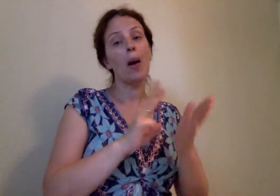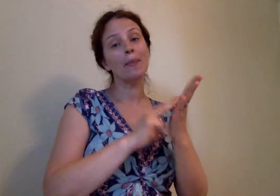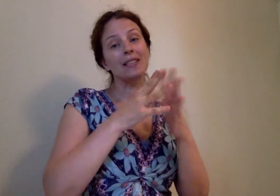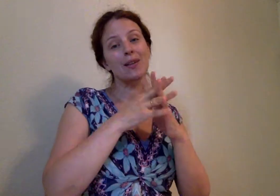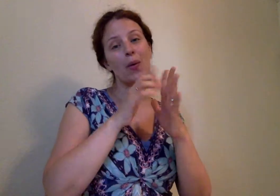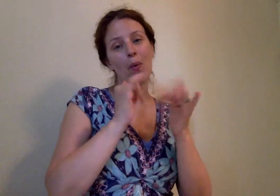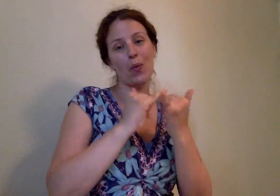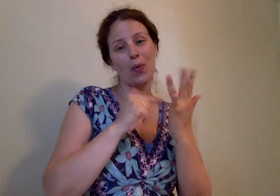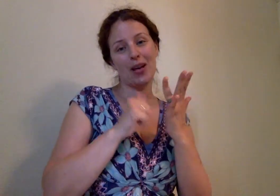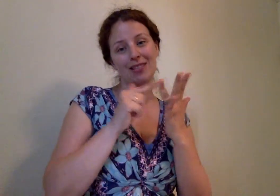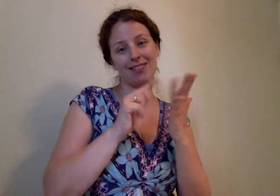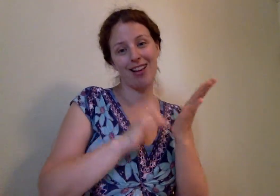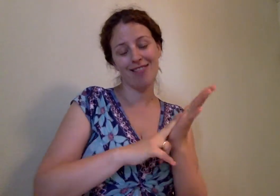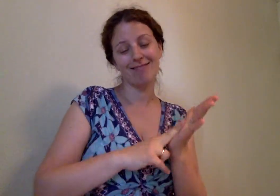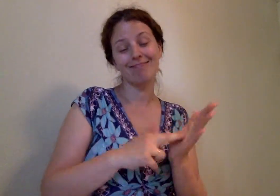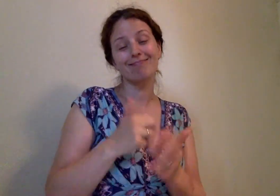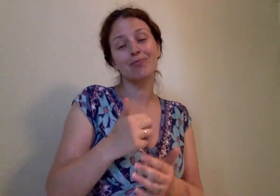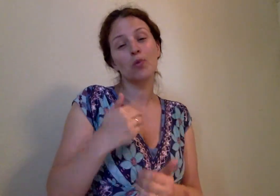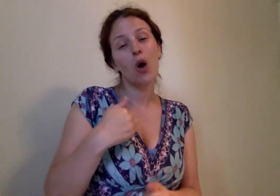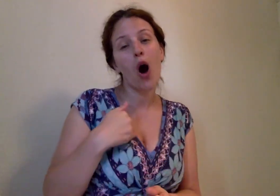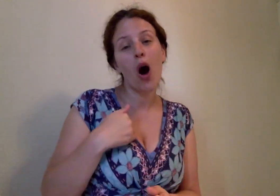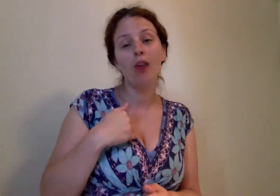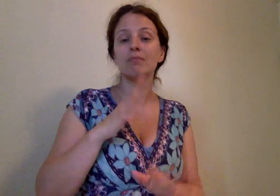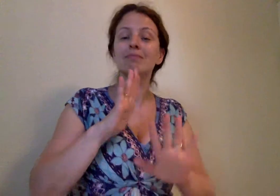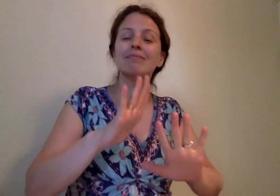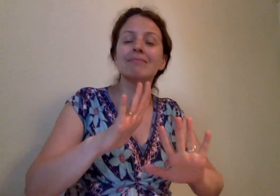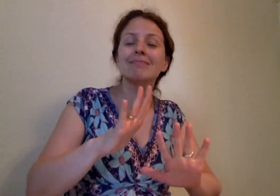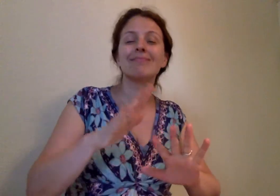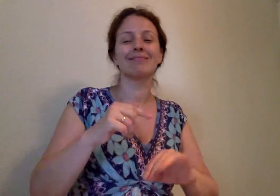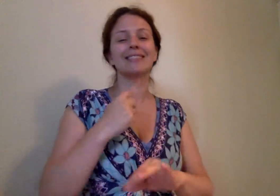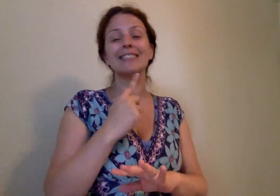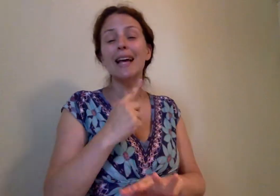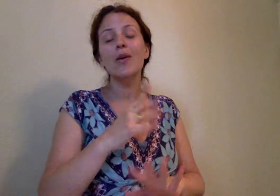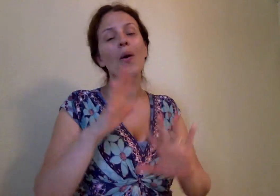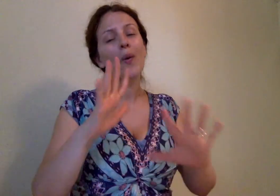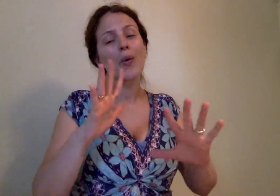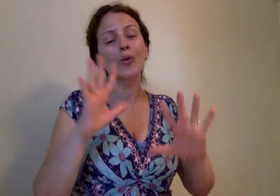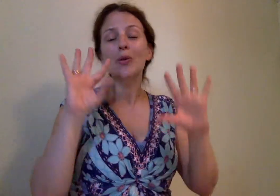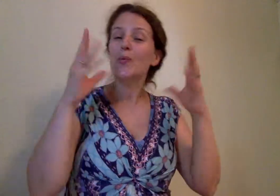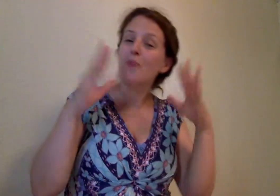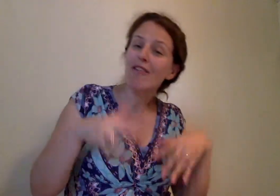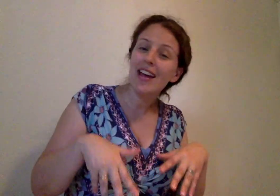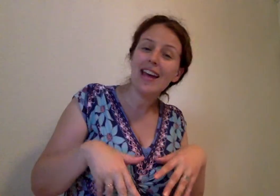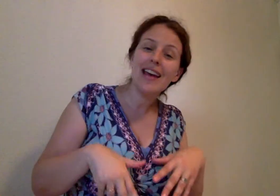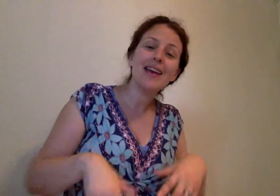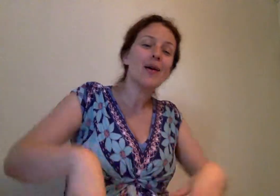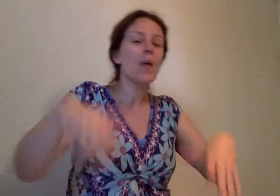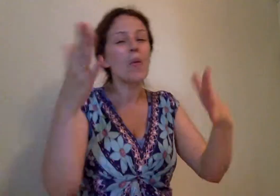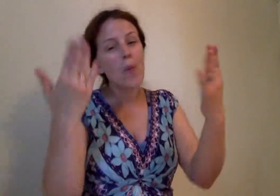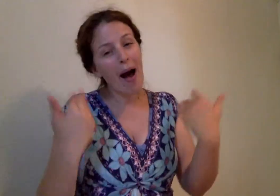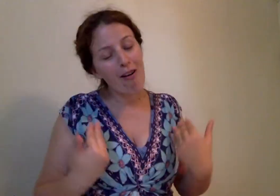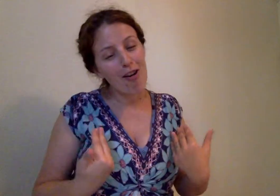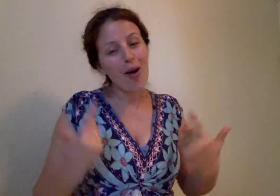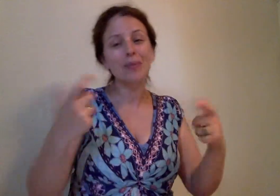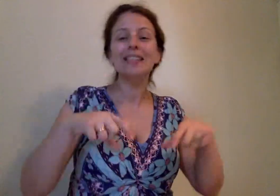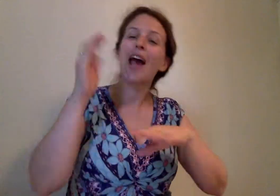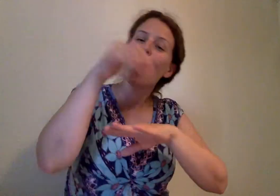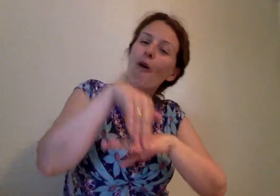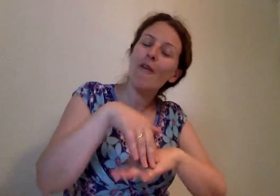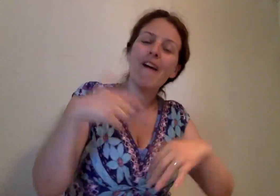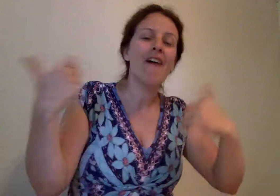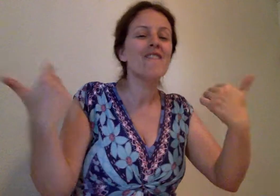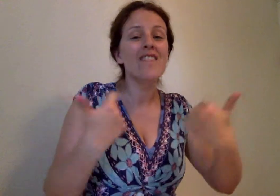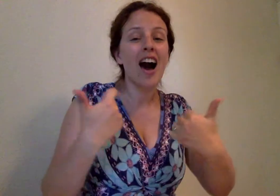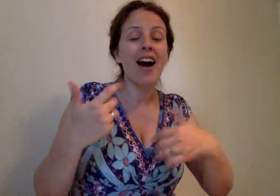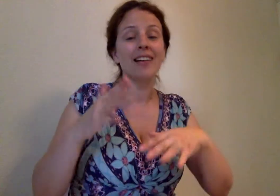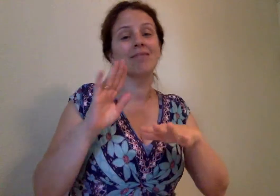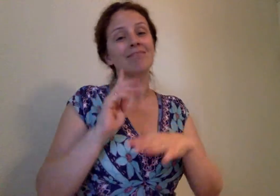Mr Weston who was a good-hearted man said, "don't worry everyone welcome can stay over."